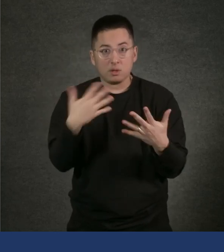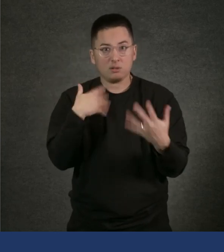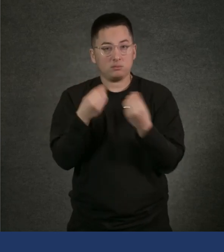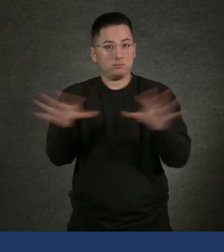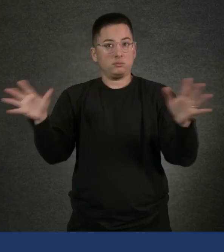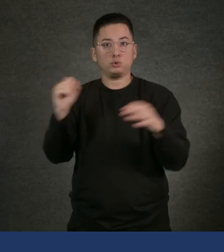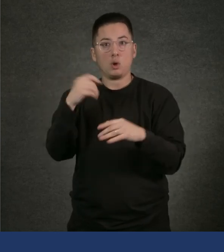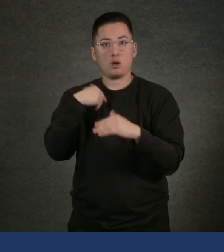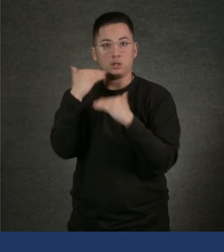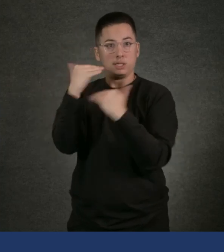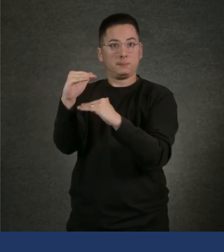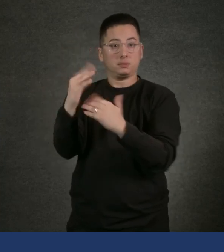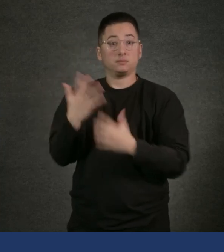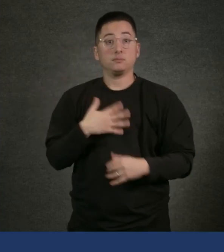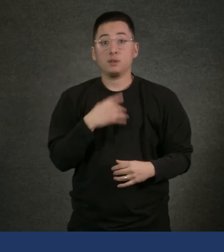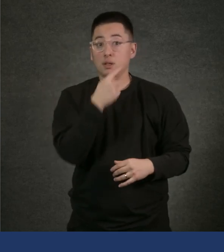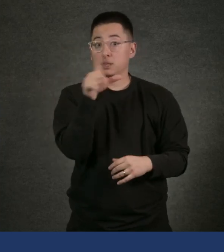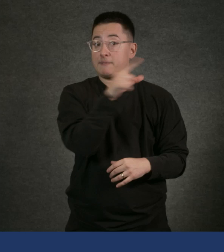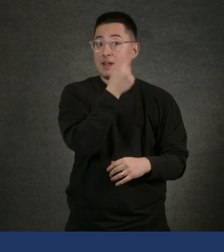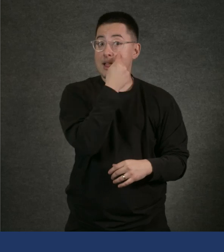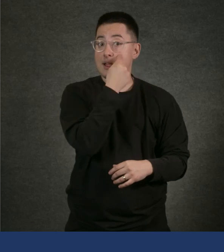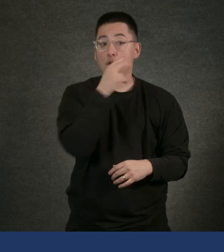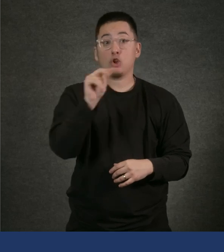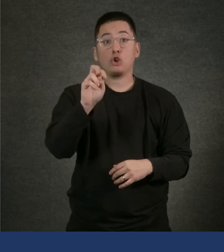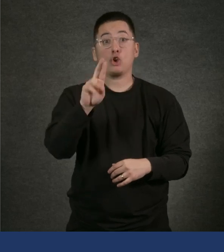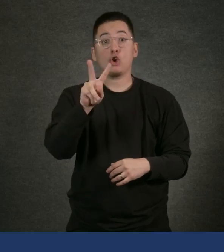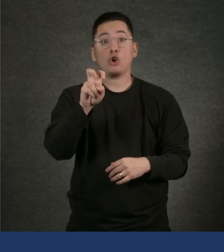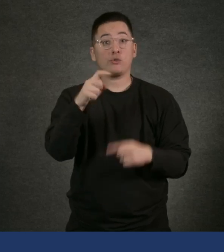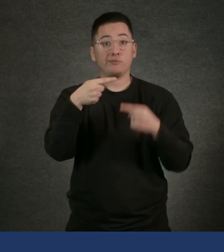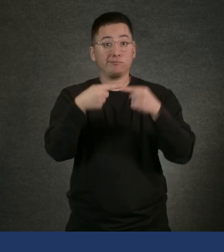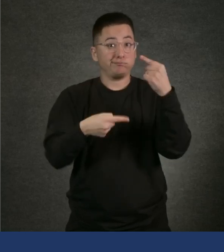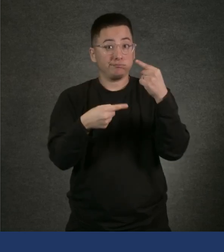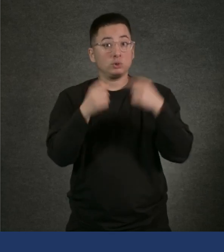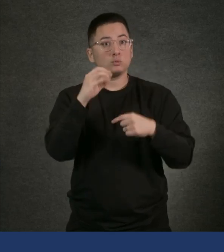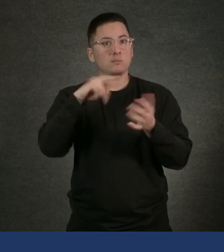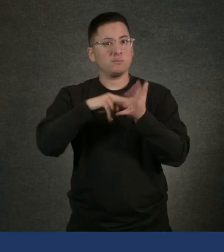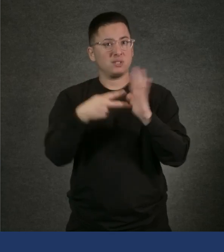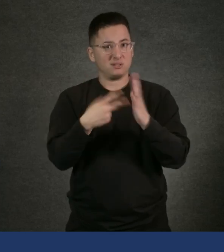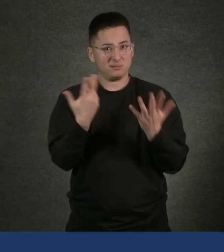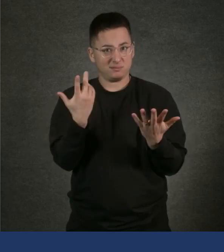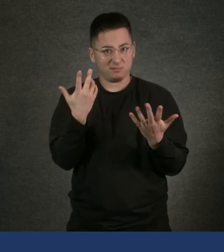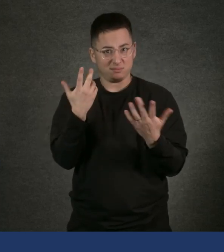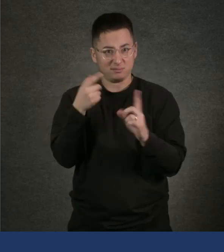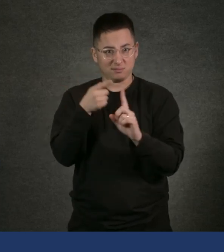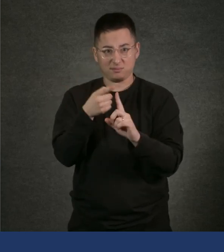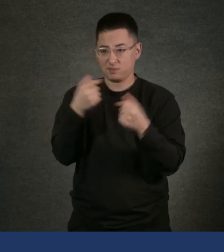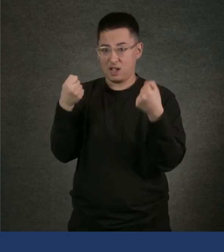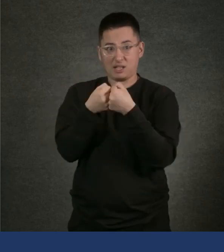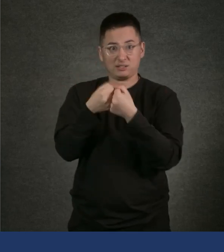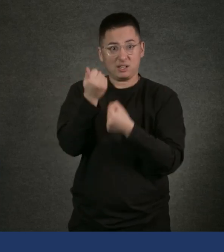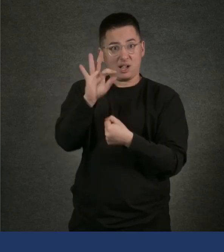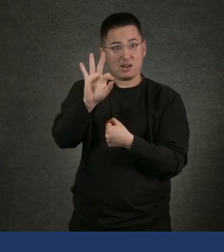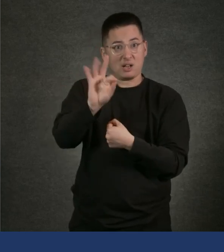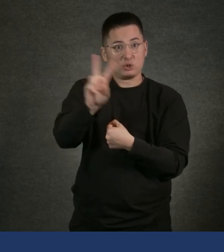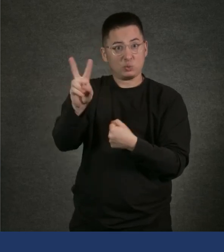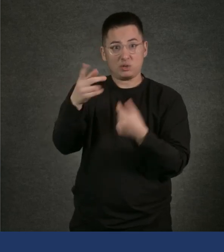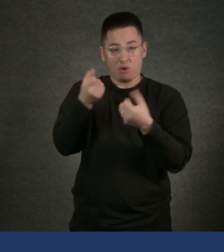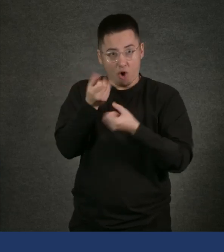severed due to the impact of the accident in 1992. This gives me double vision, meaning I see everything